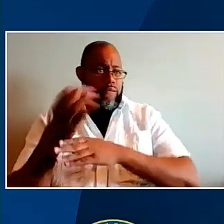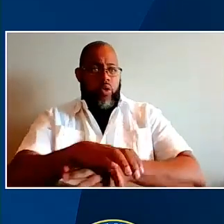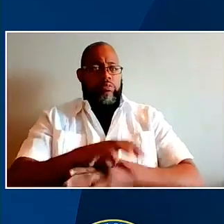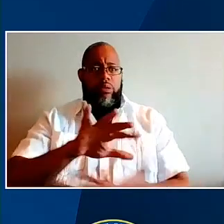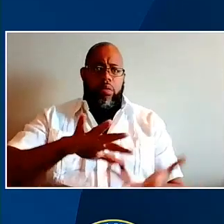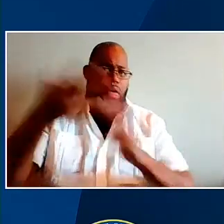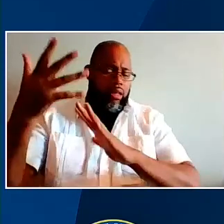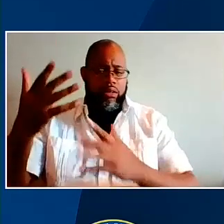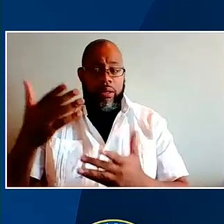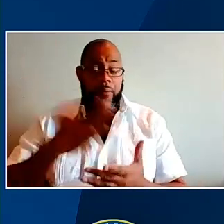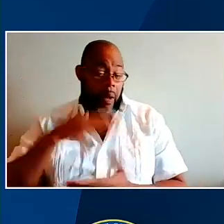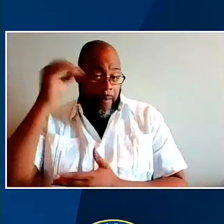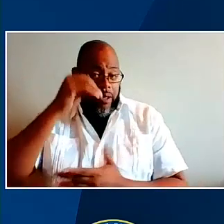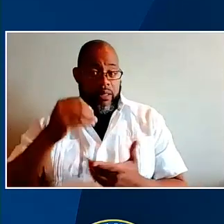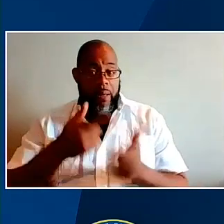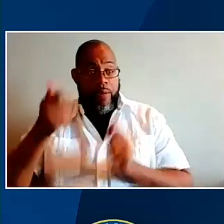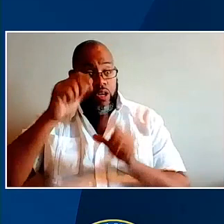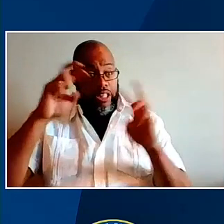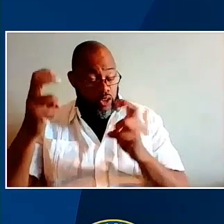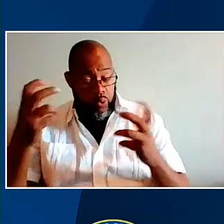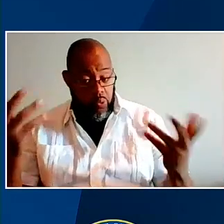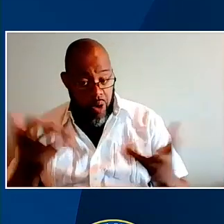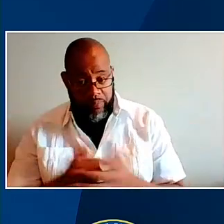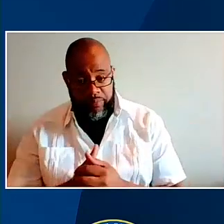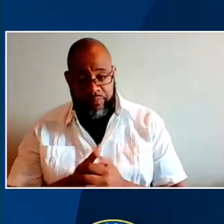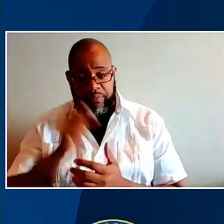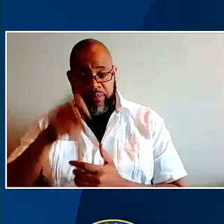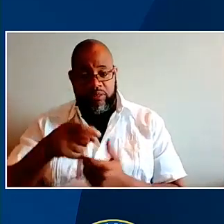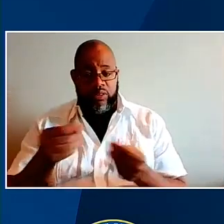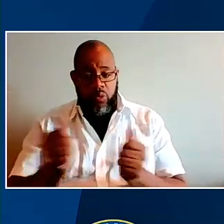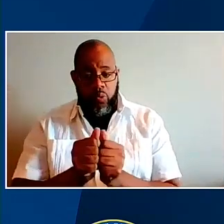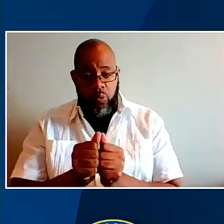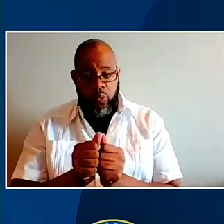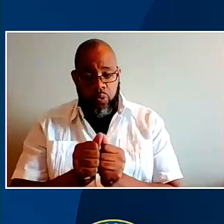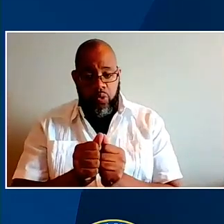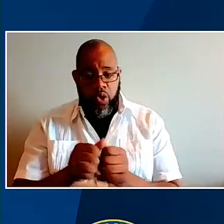In my opinion, the bigger issue has to do with closure related problems.